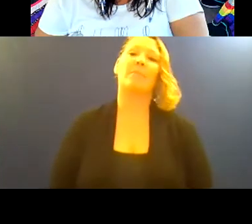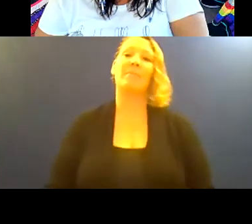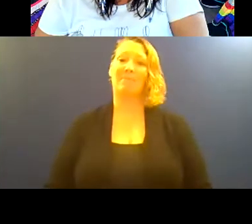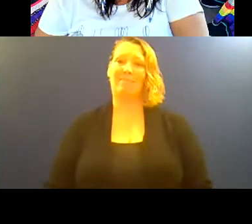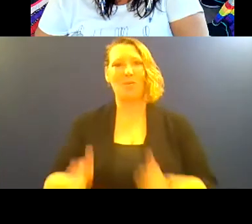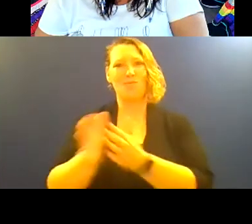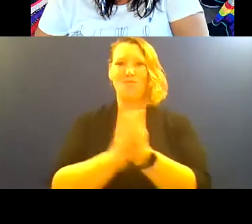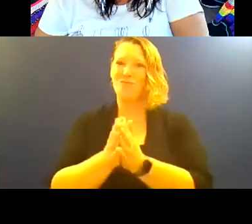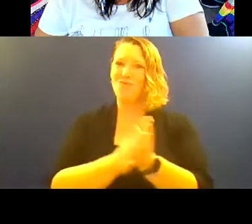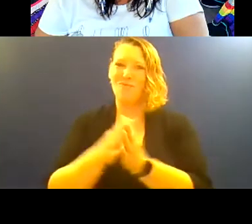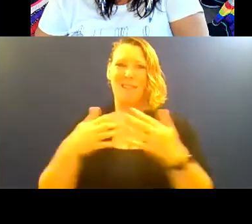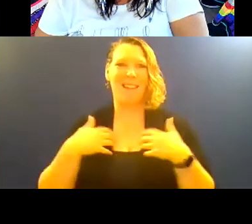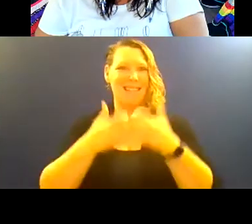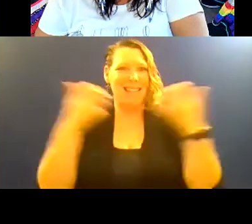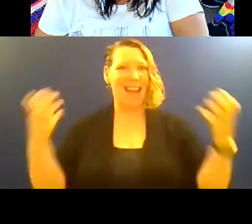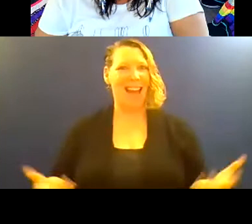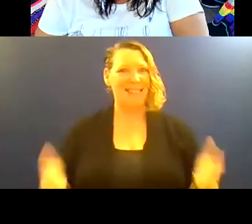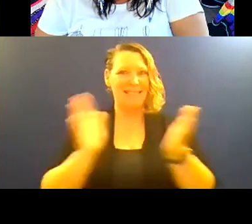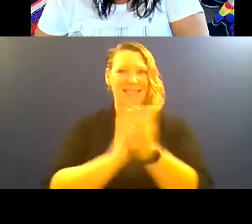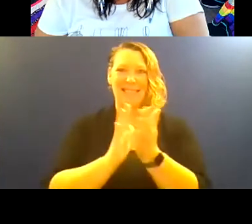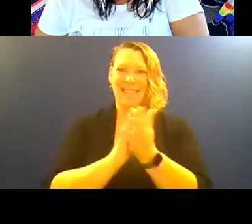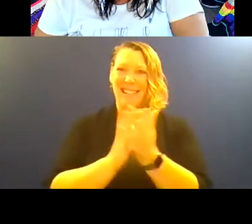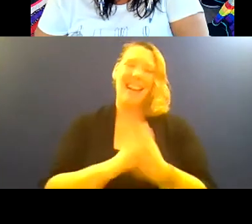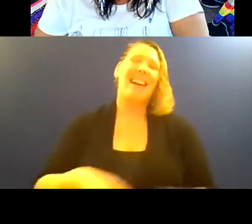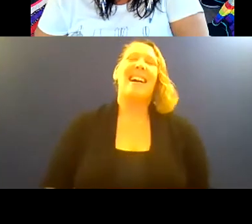Alyshia: I've got plenty of thoughts on it, Esther.